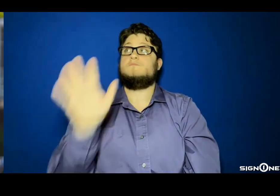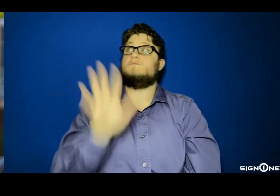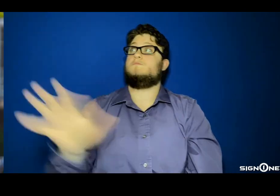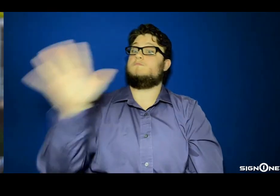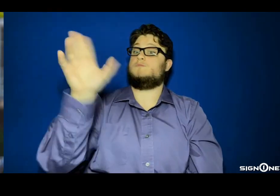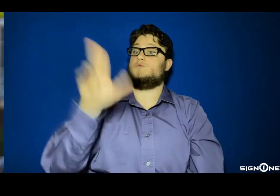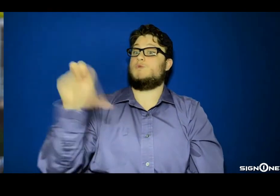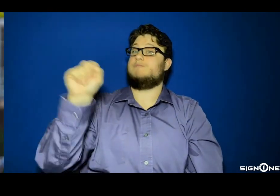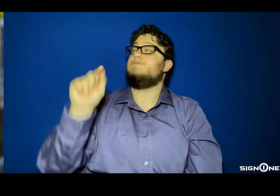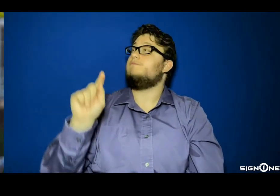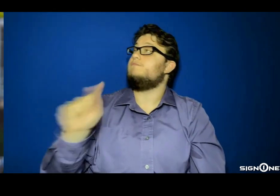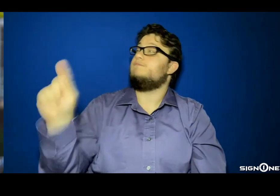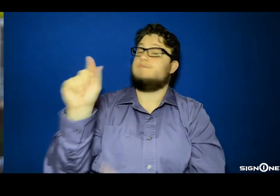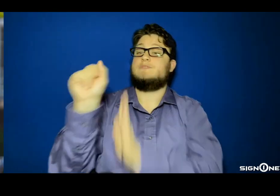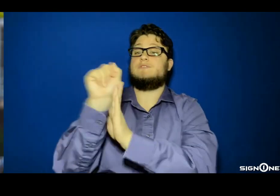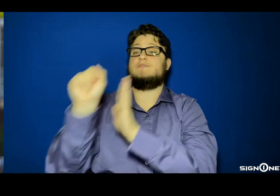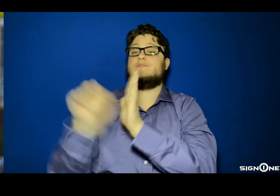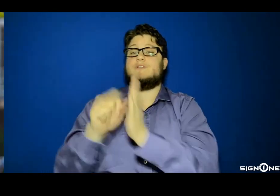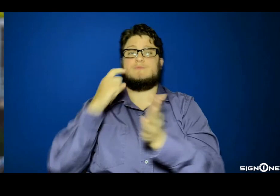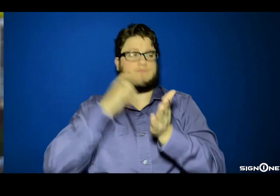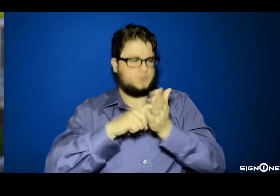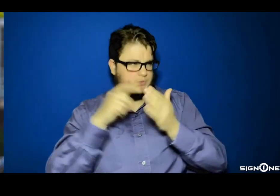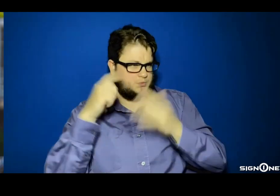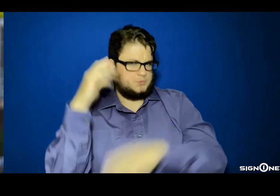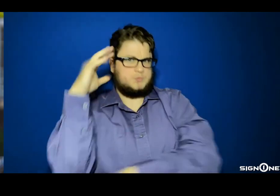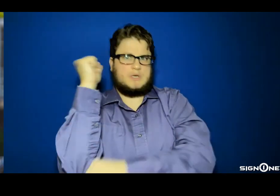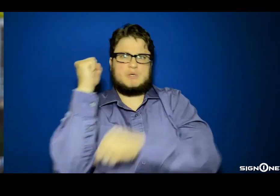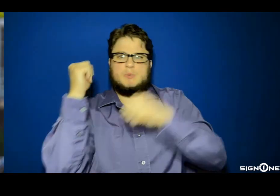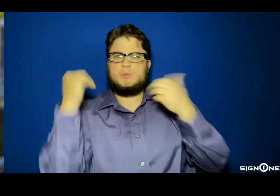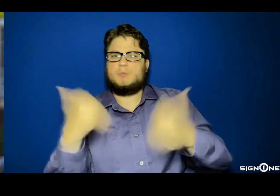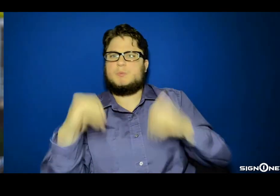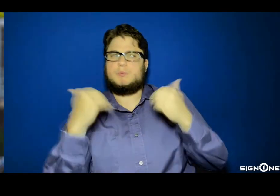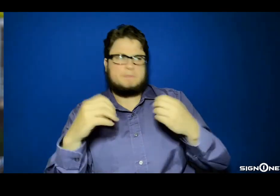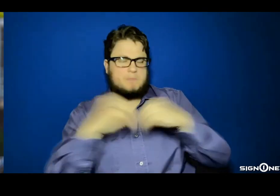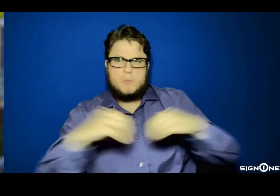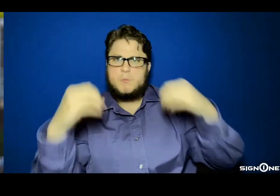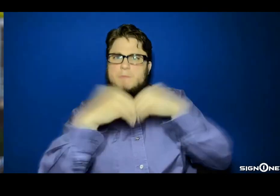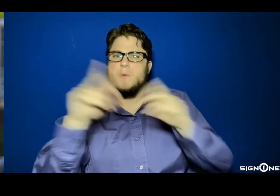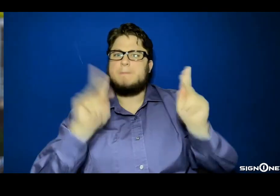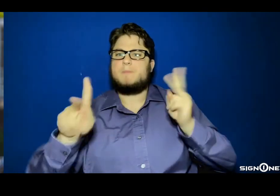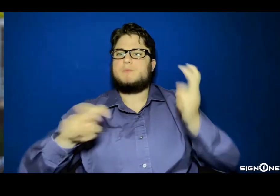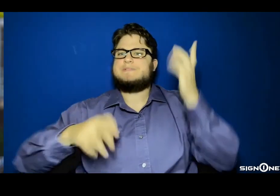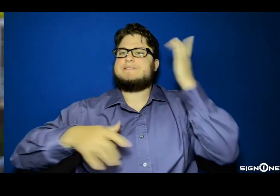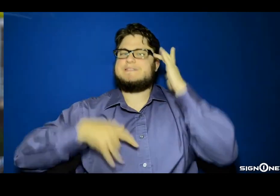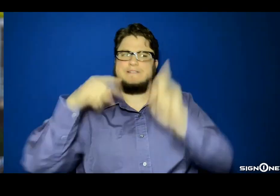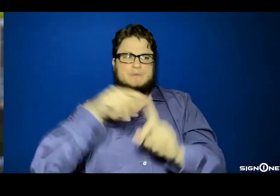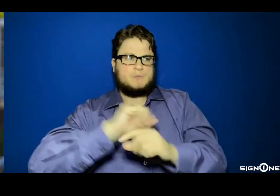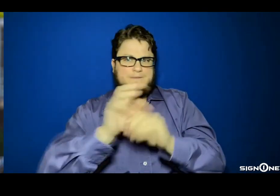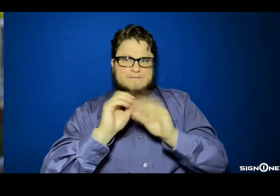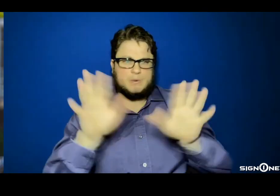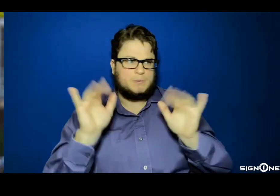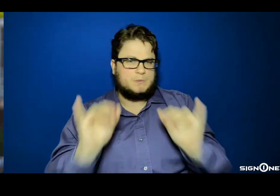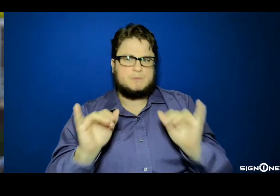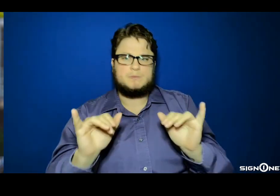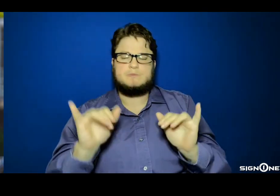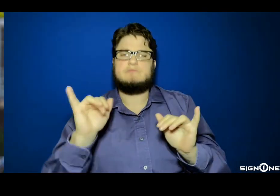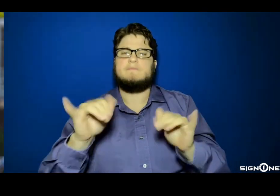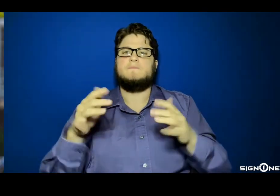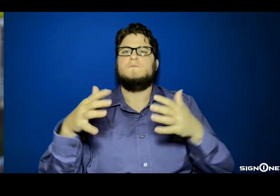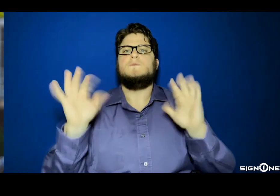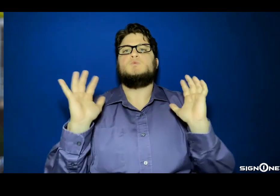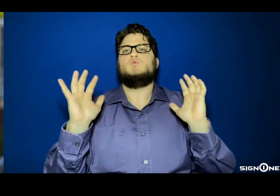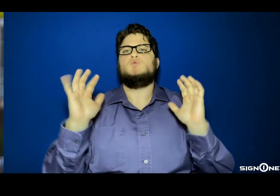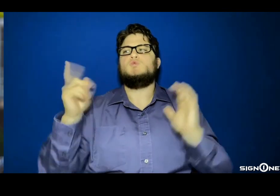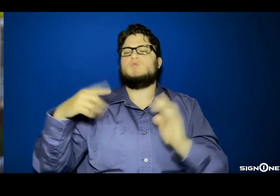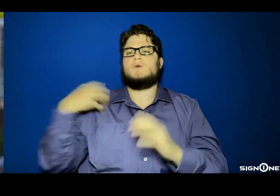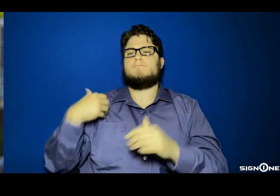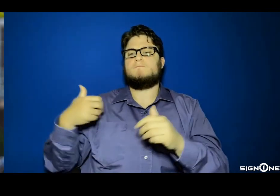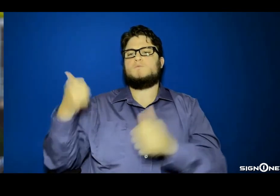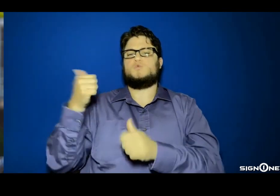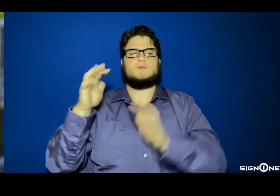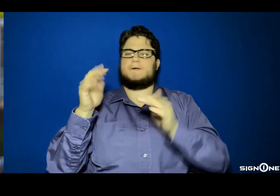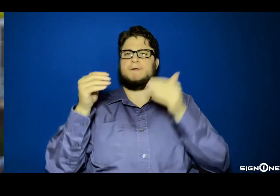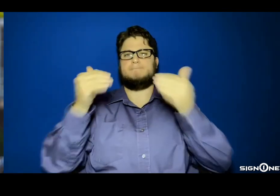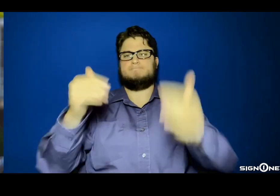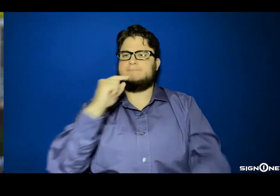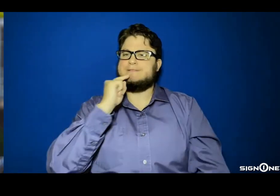Across America, states are seeing record-breaking coronavirus cases and that is triggering officials